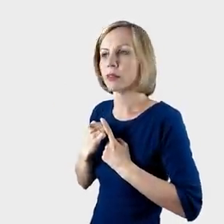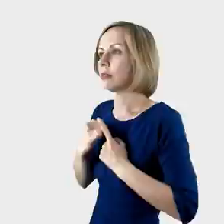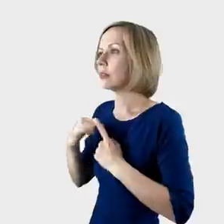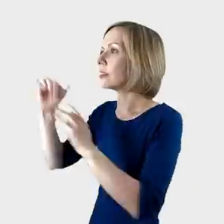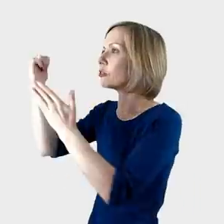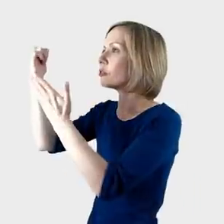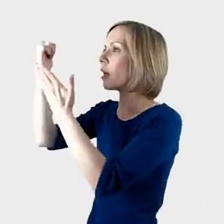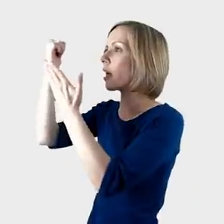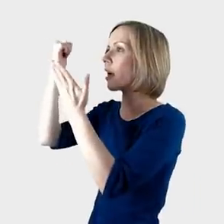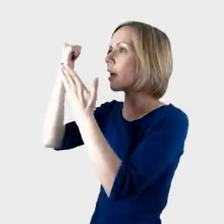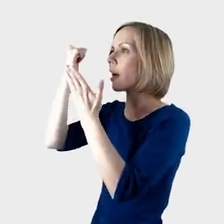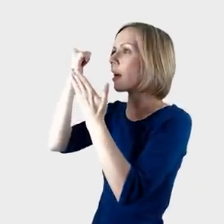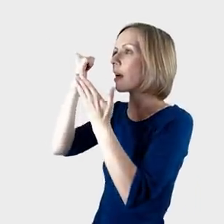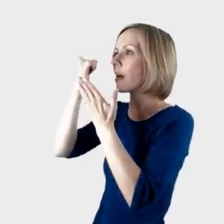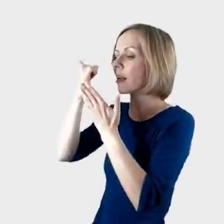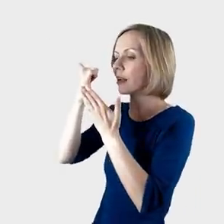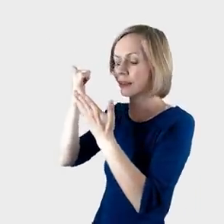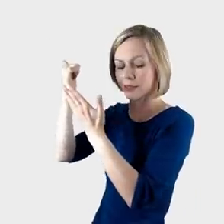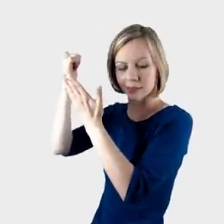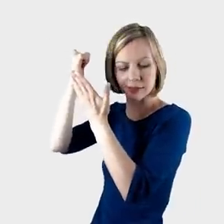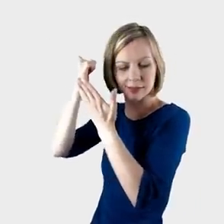Flowing from the grace